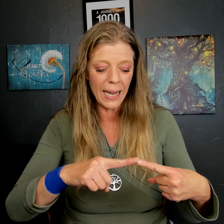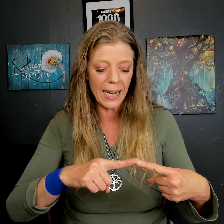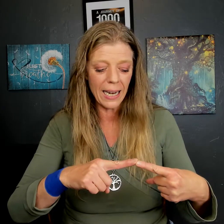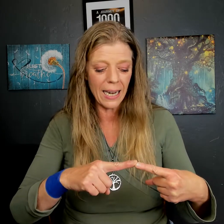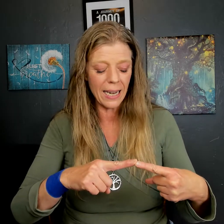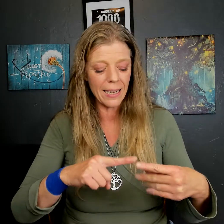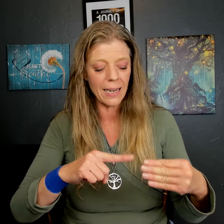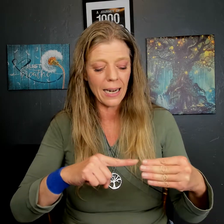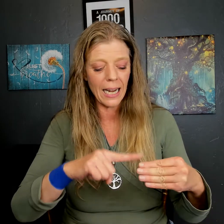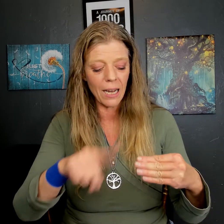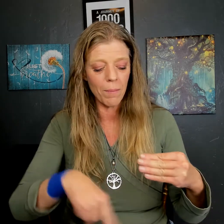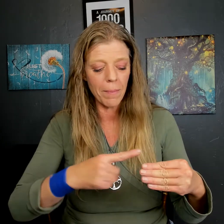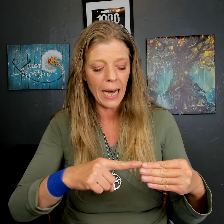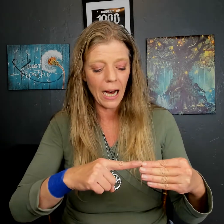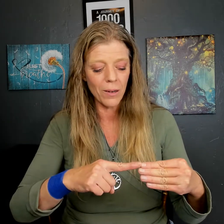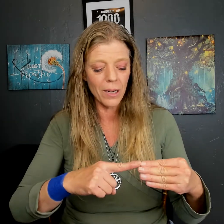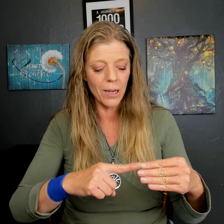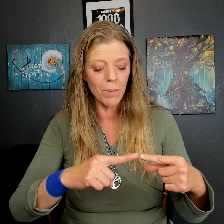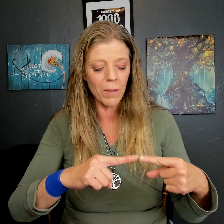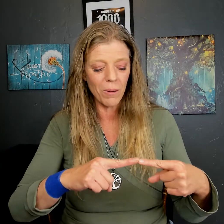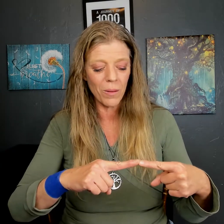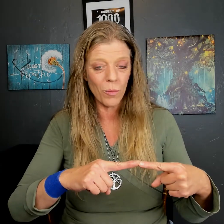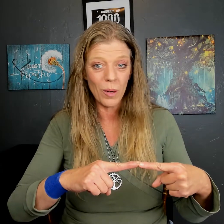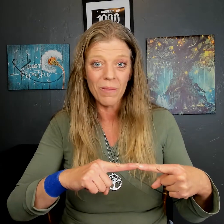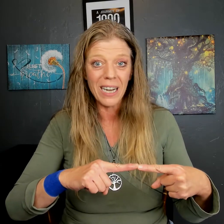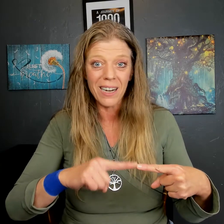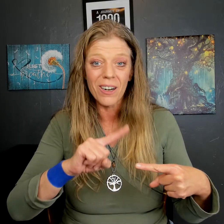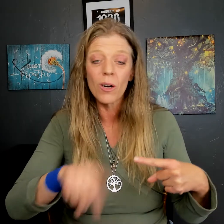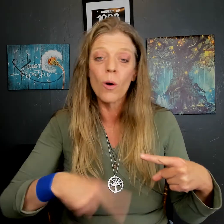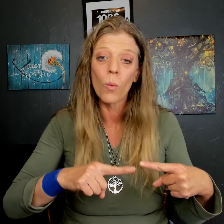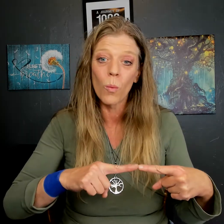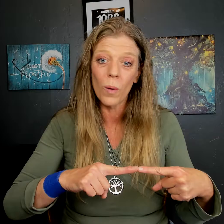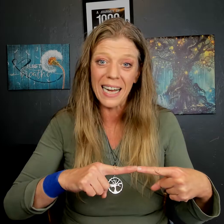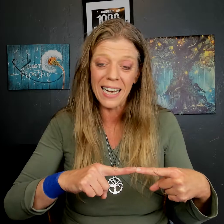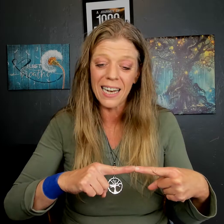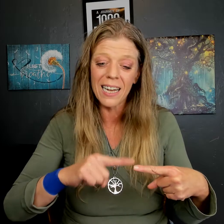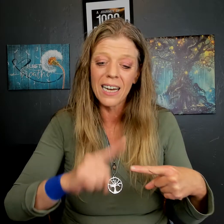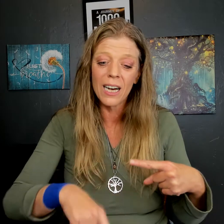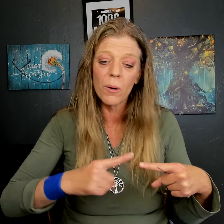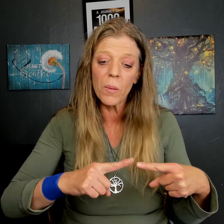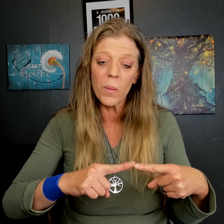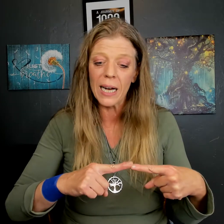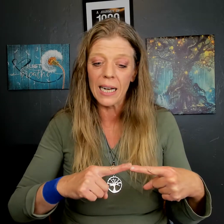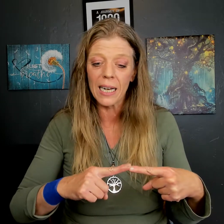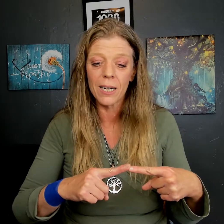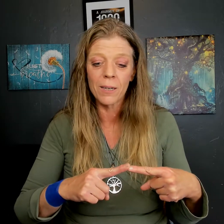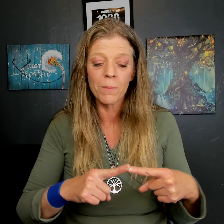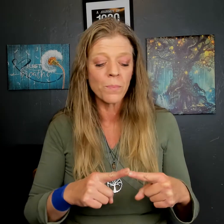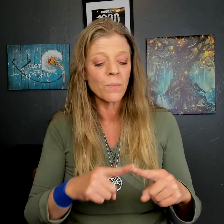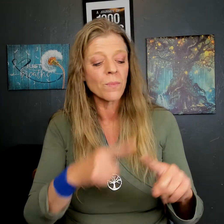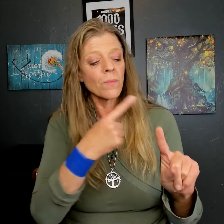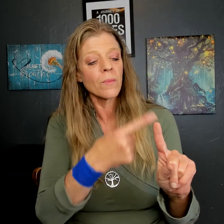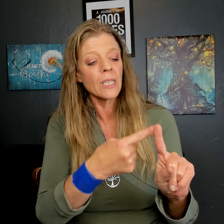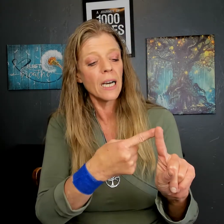It's like ABOUT, but with one finger. WHEN. WHEN.